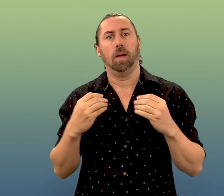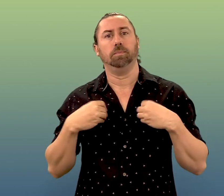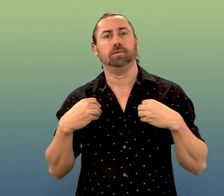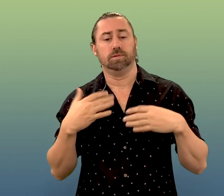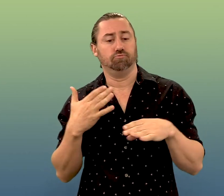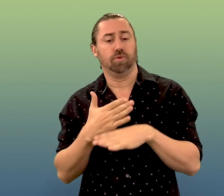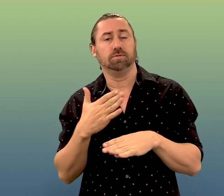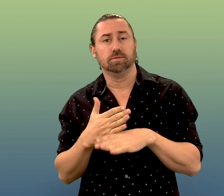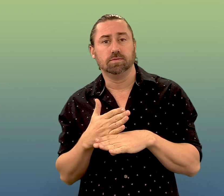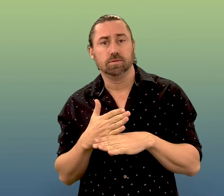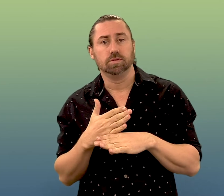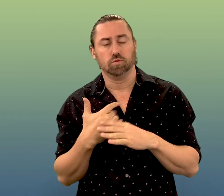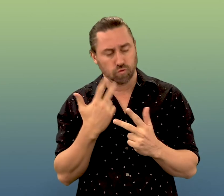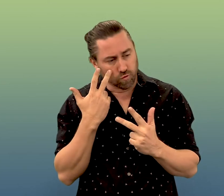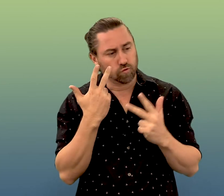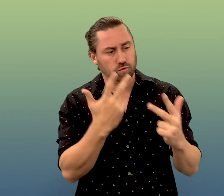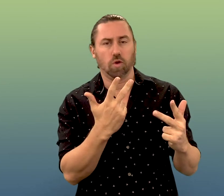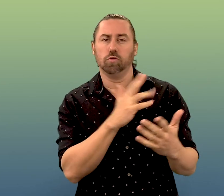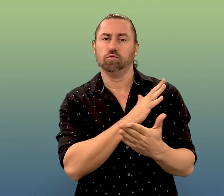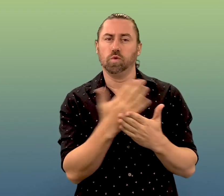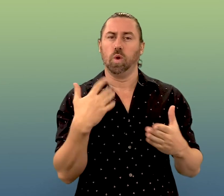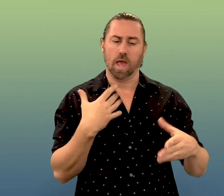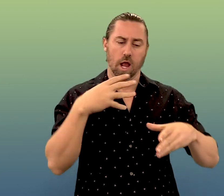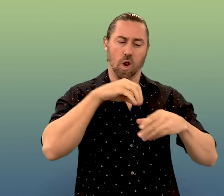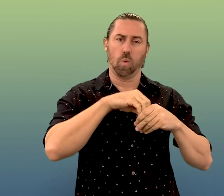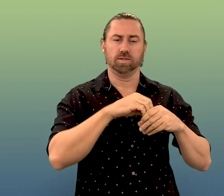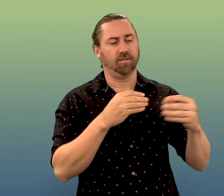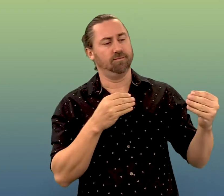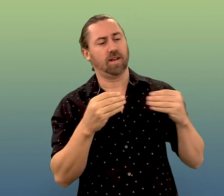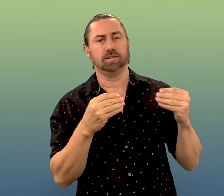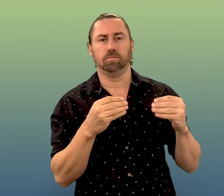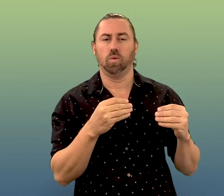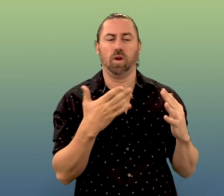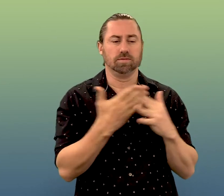TMR business practices reflect our accessible and inclusive culture.